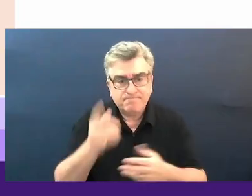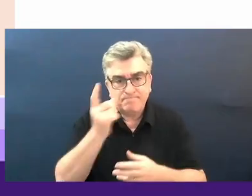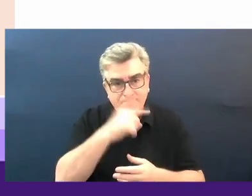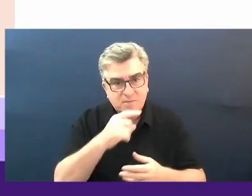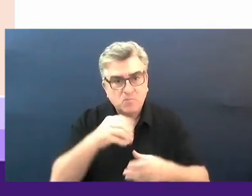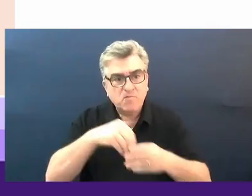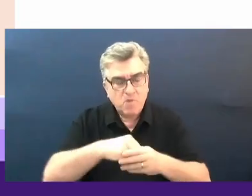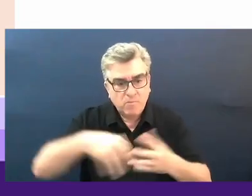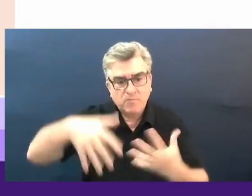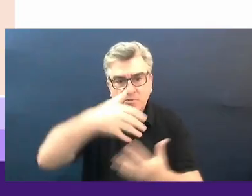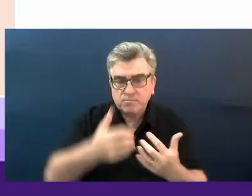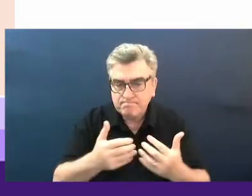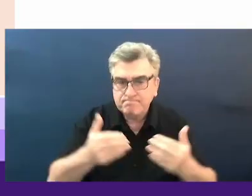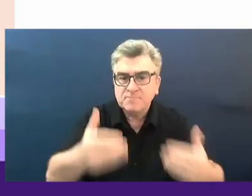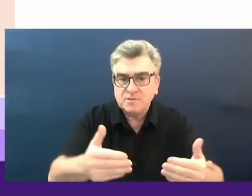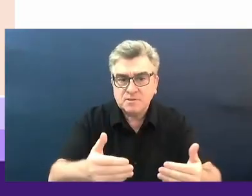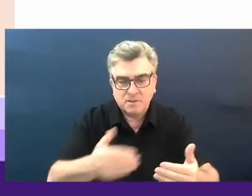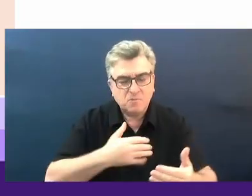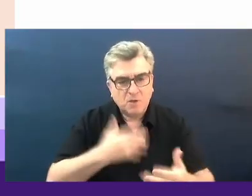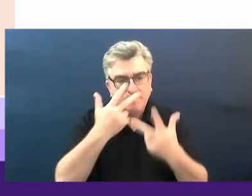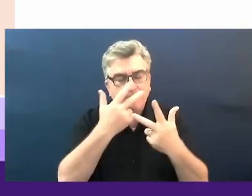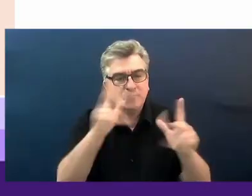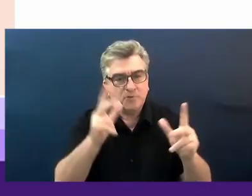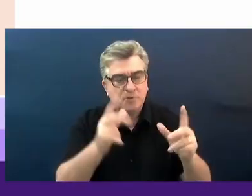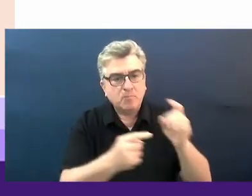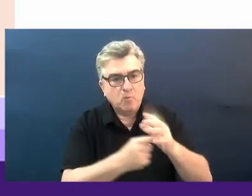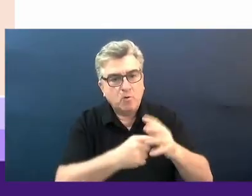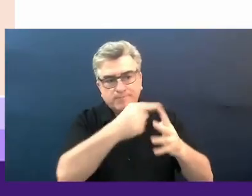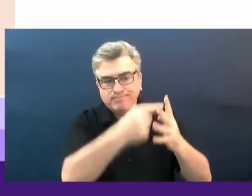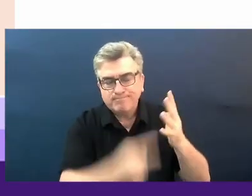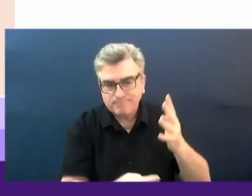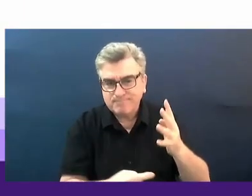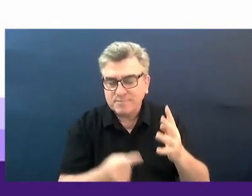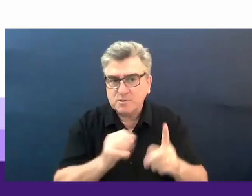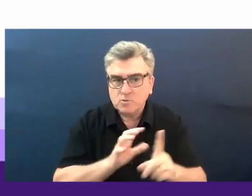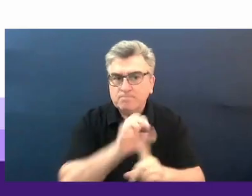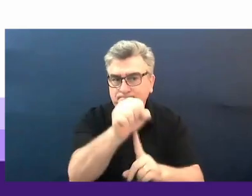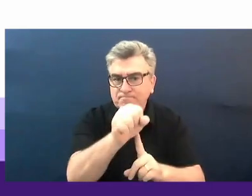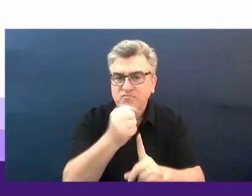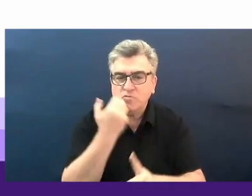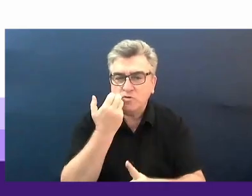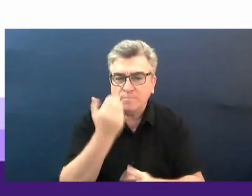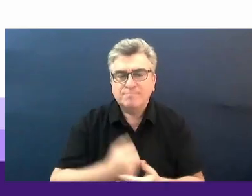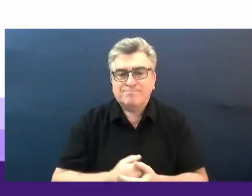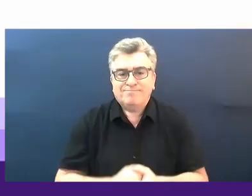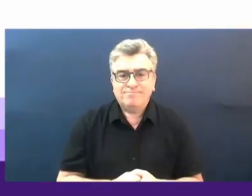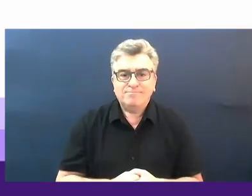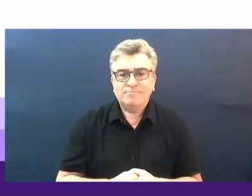hope that we can showcase some work that we're doing to better achieve those goals today.